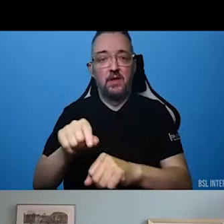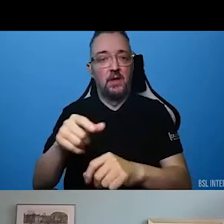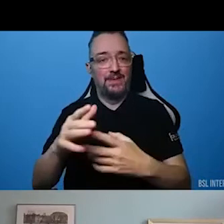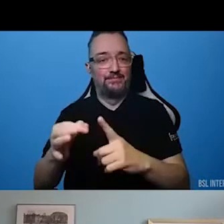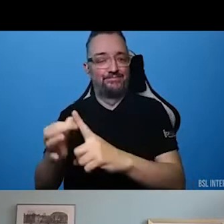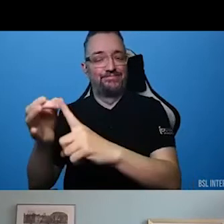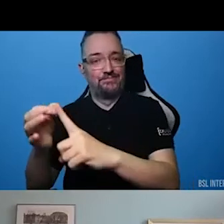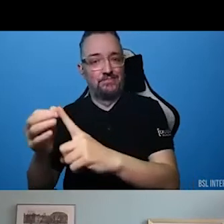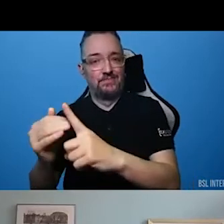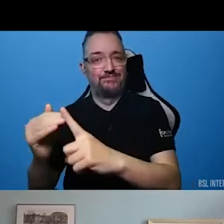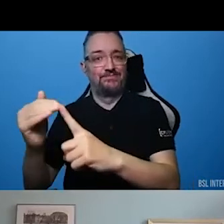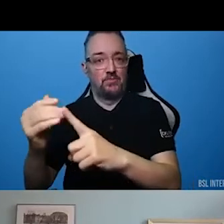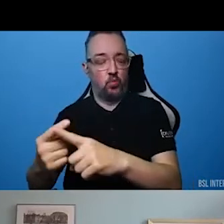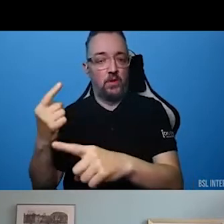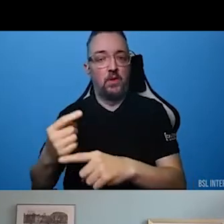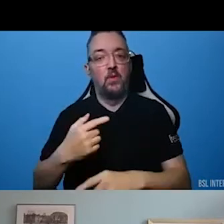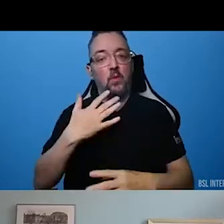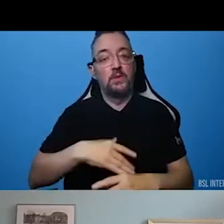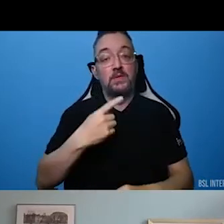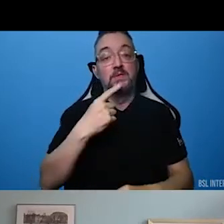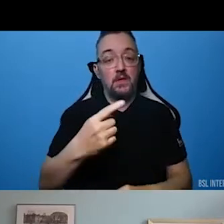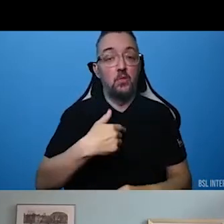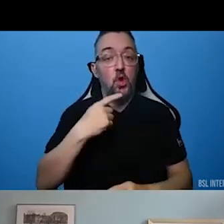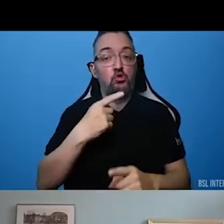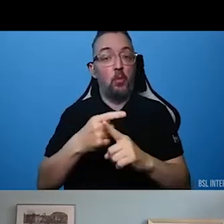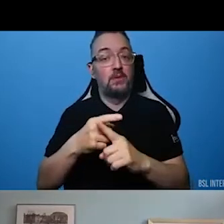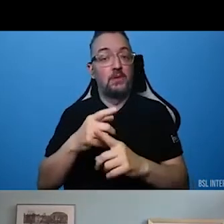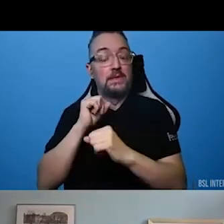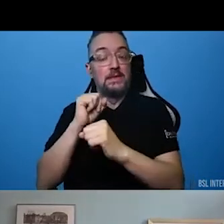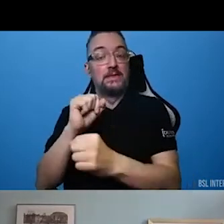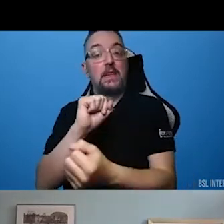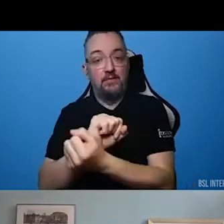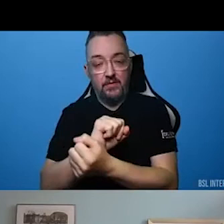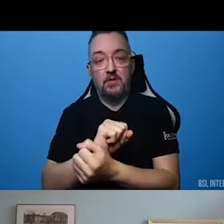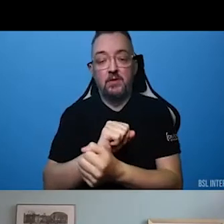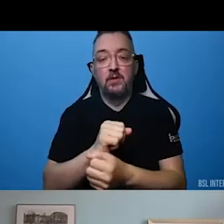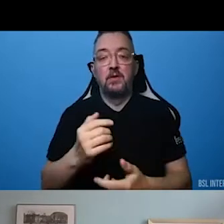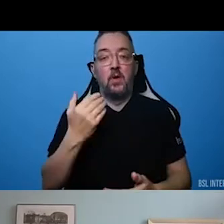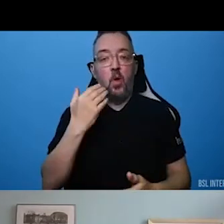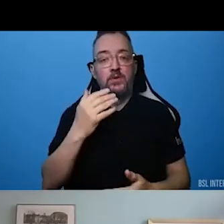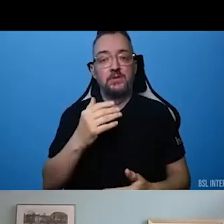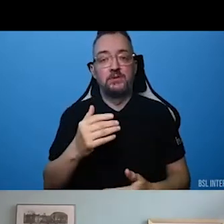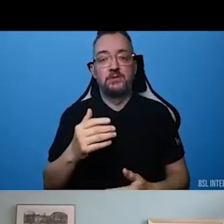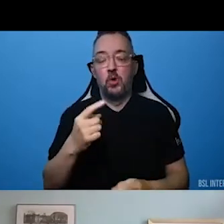One of the points I'd like to emphasize then is that whenever we start to talk about slavery there will always be quite a quick response people say